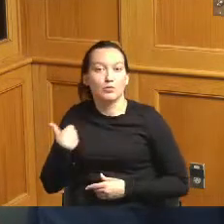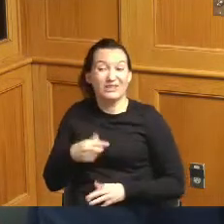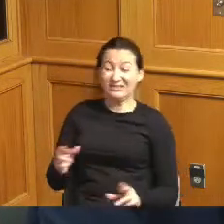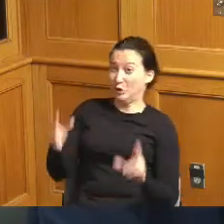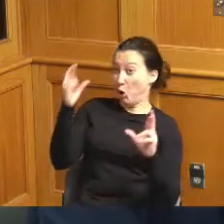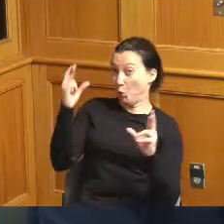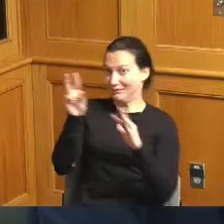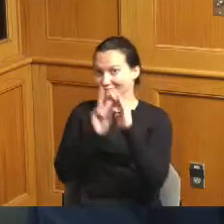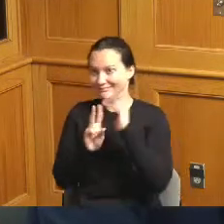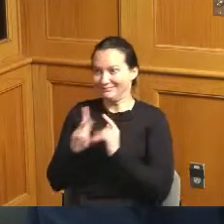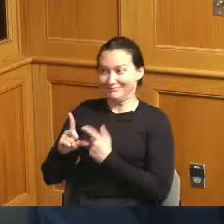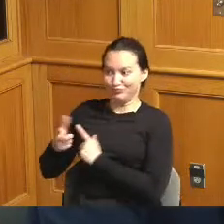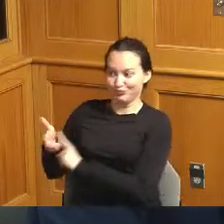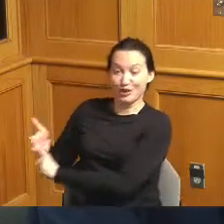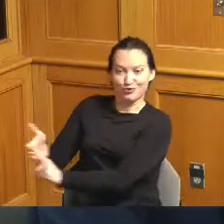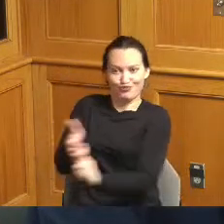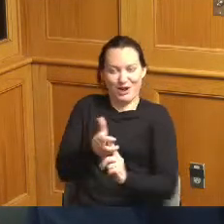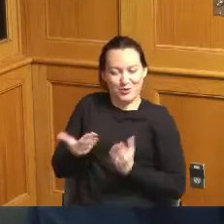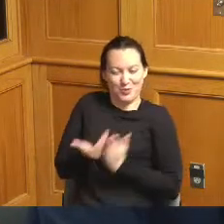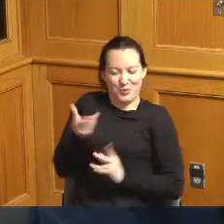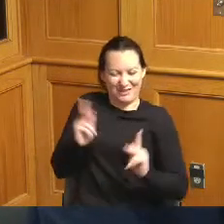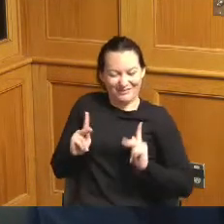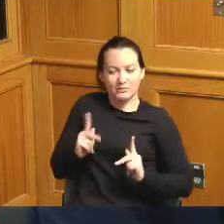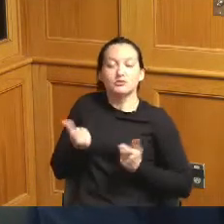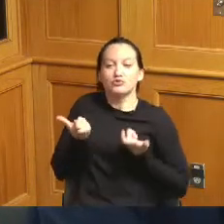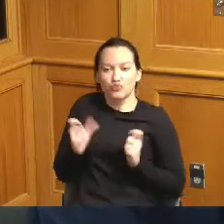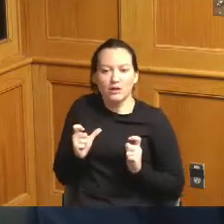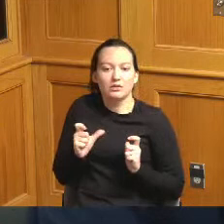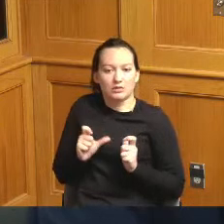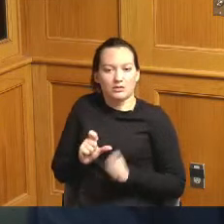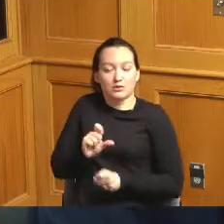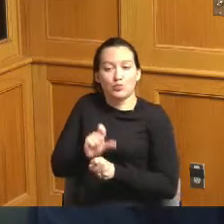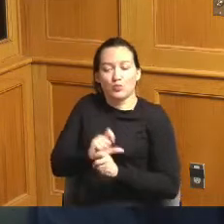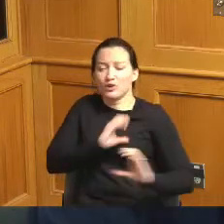to attract new employees and that's why we're trying to work we're in communication with UC